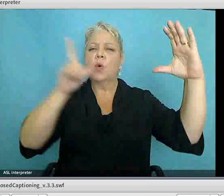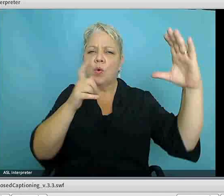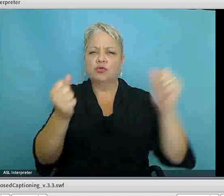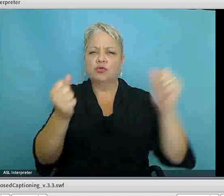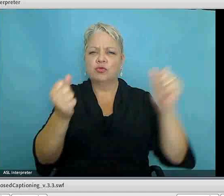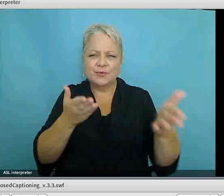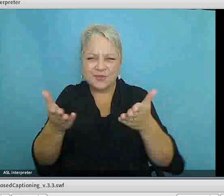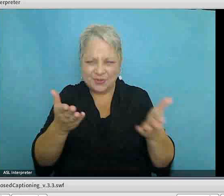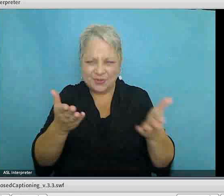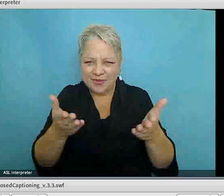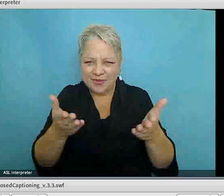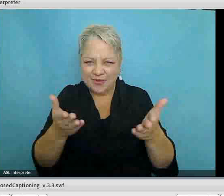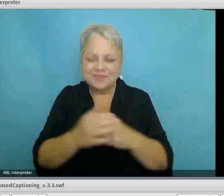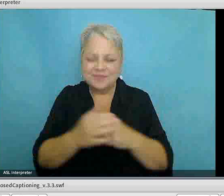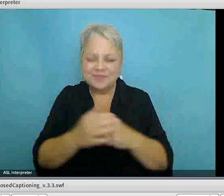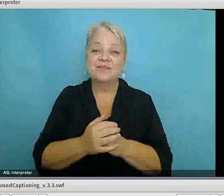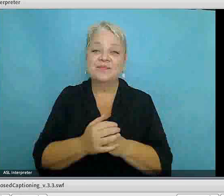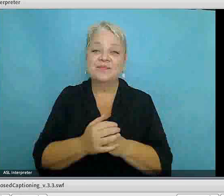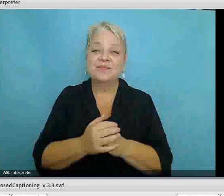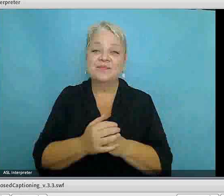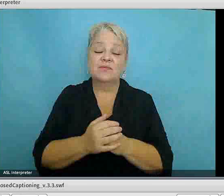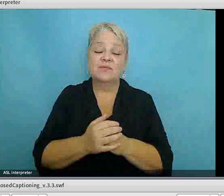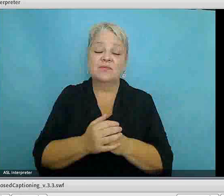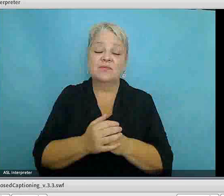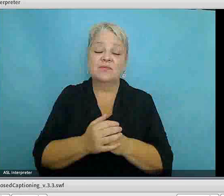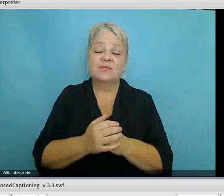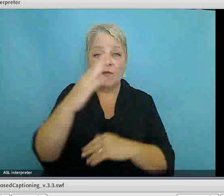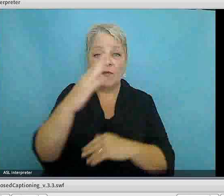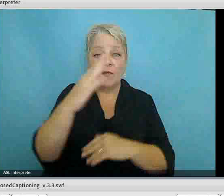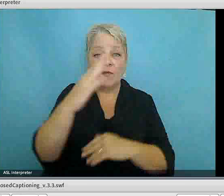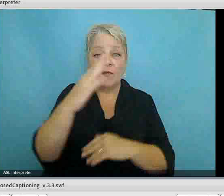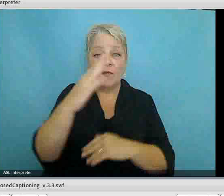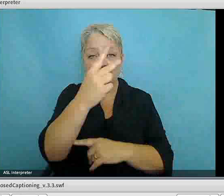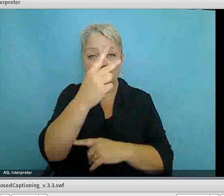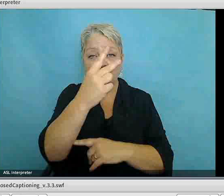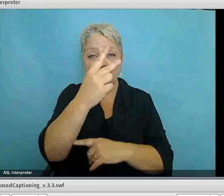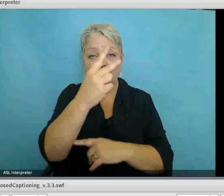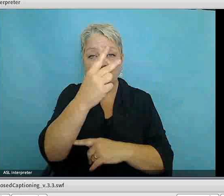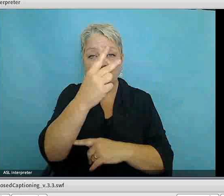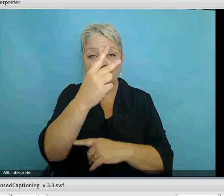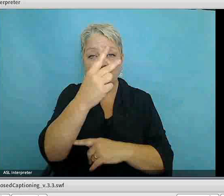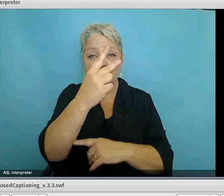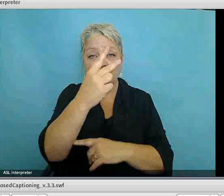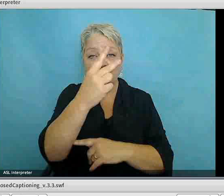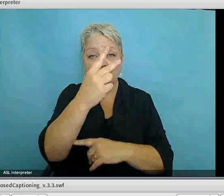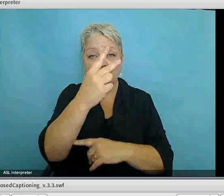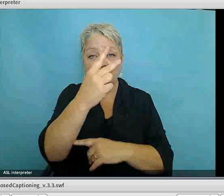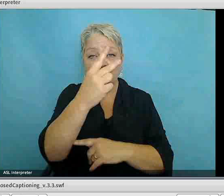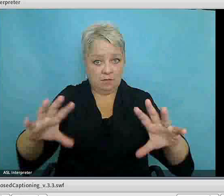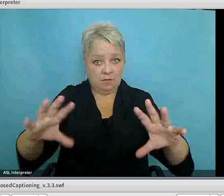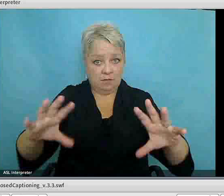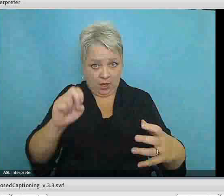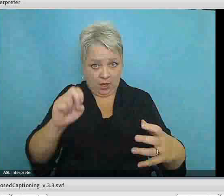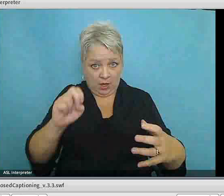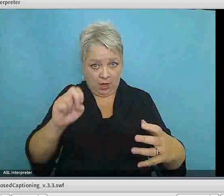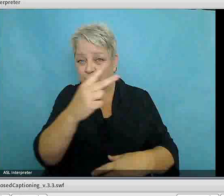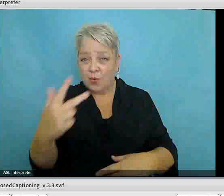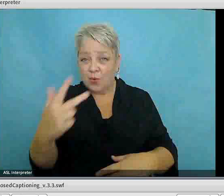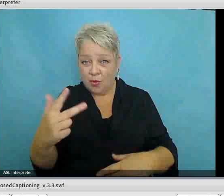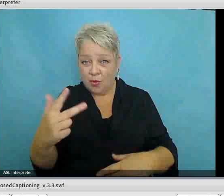Over two-thirds of the population that's eligible to enroll in One Care have a behavioral health